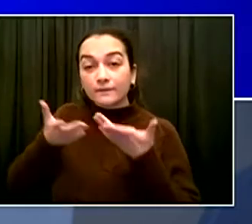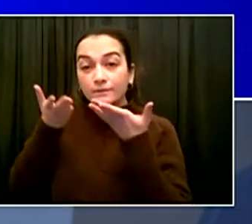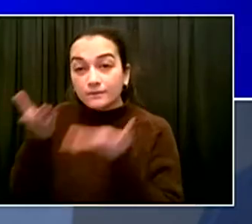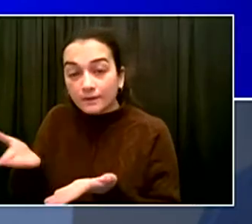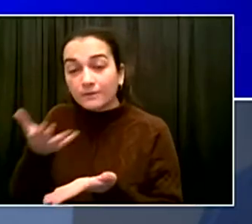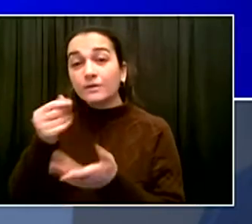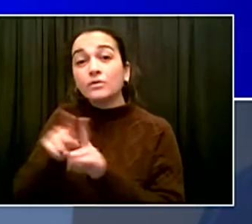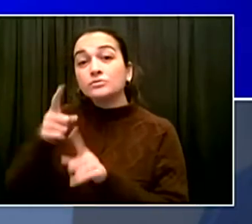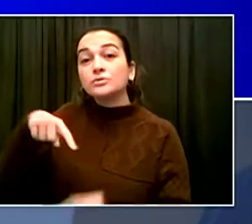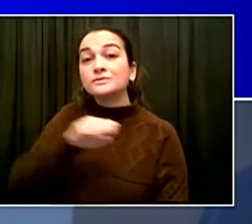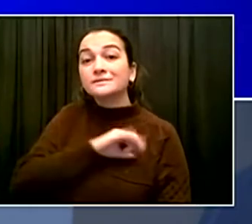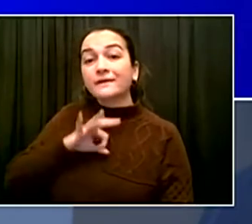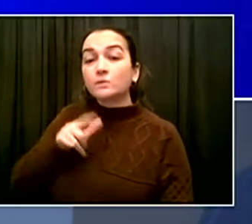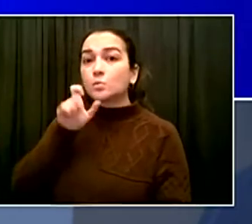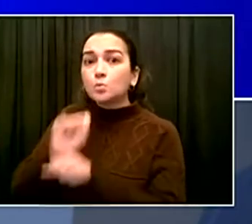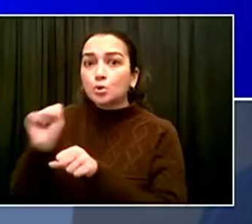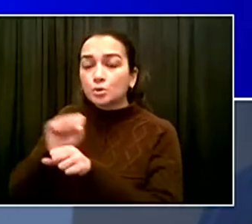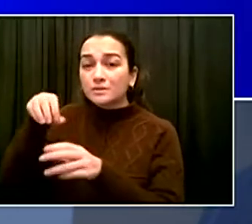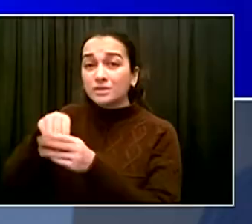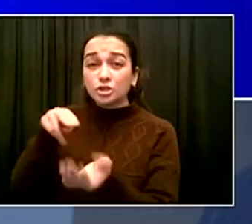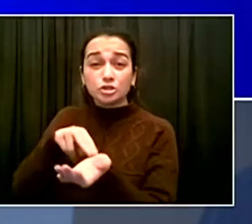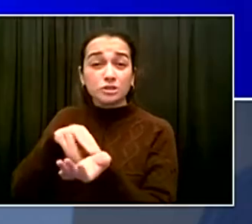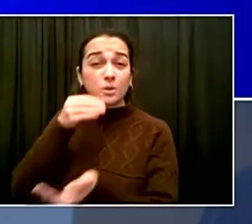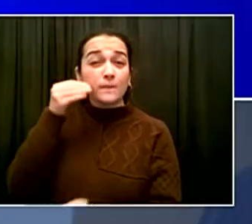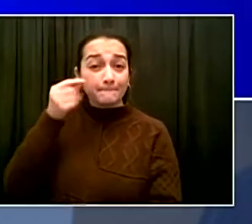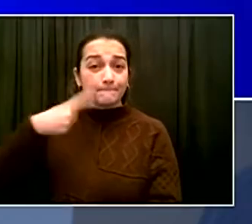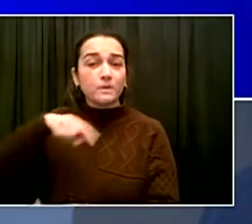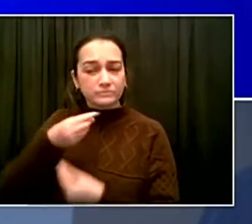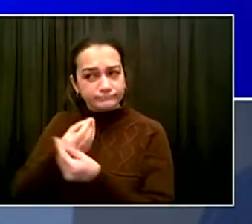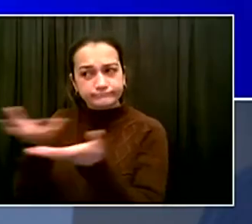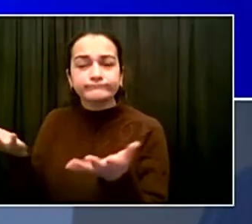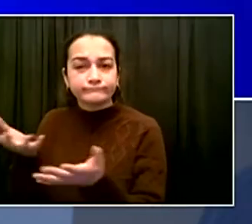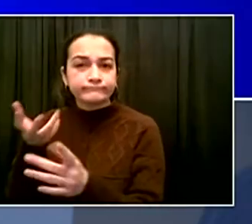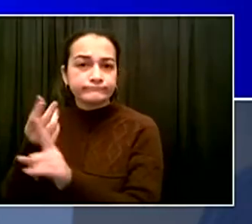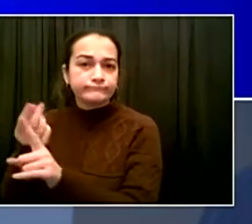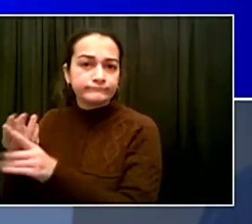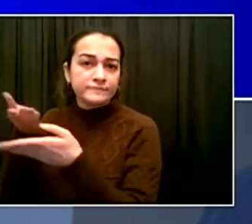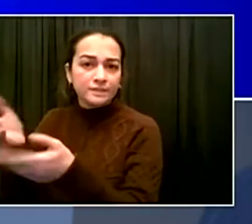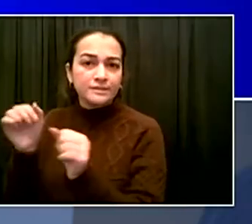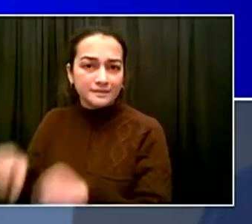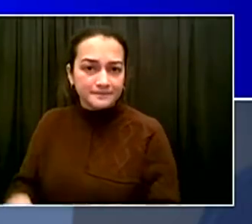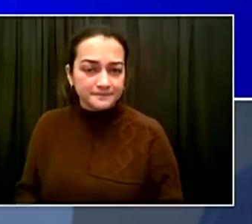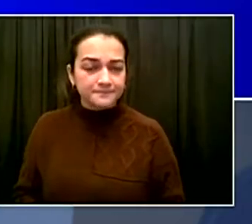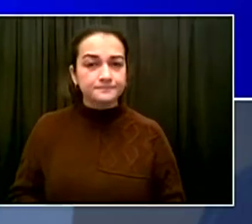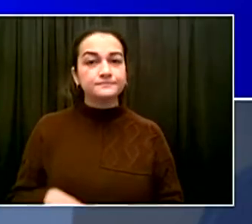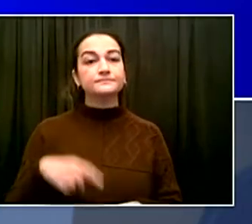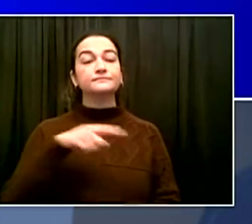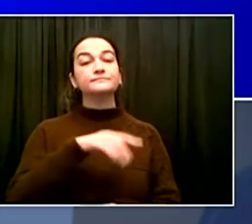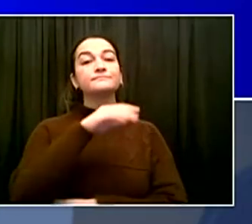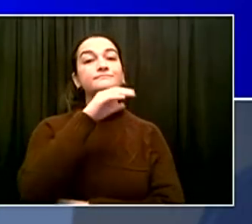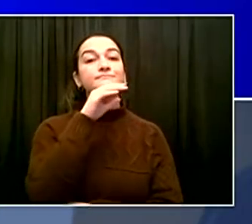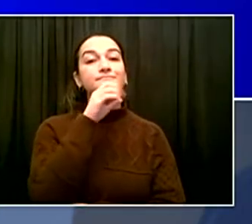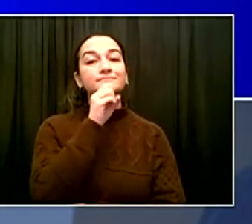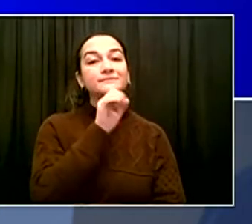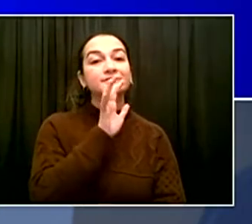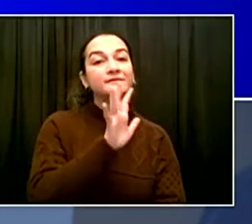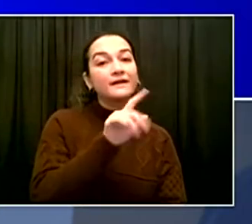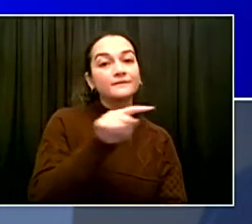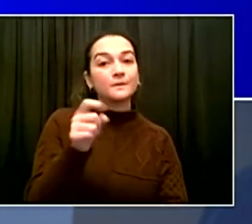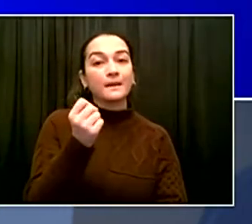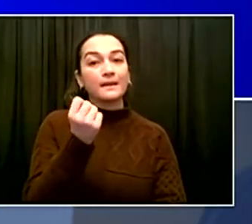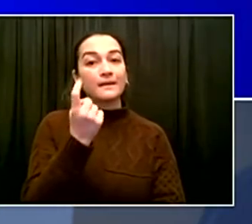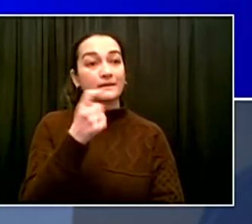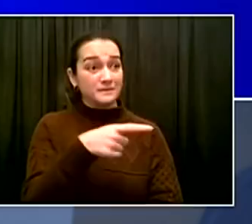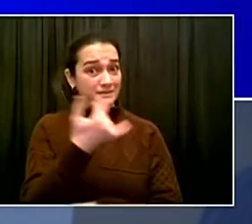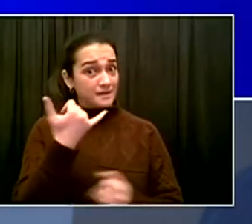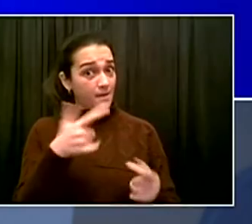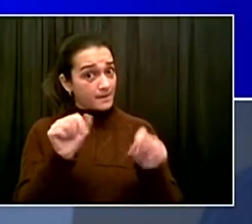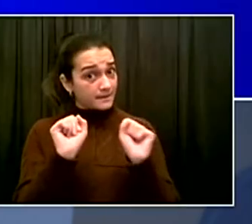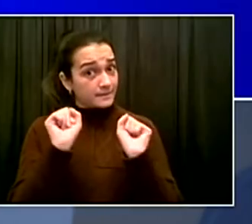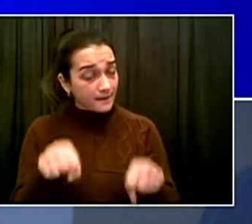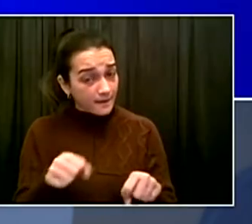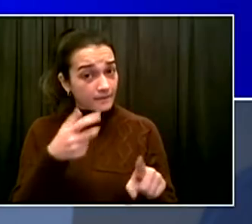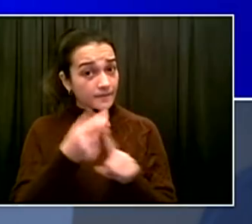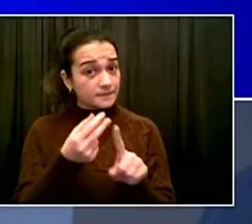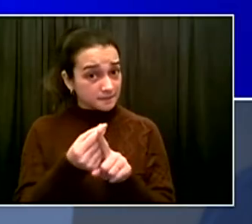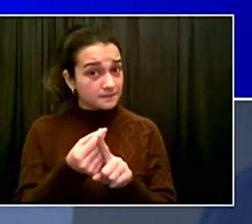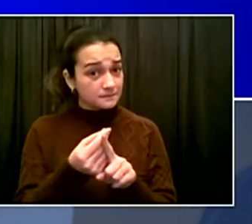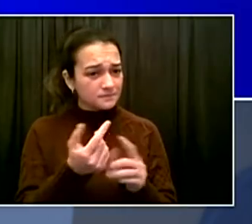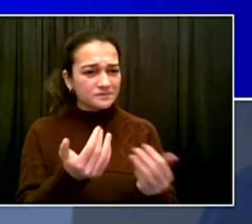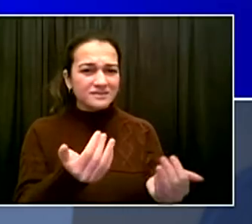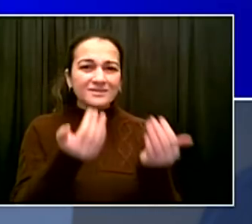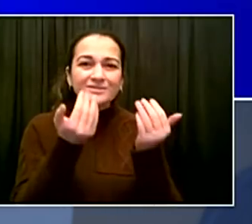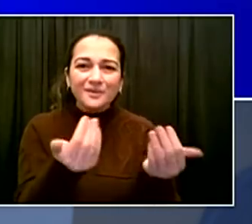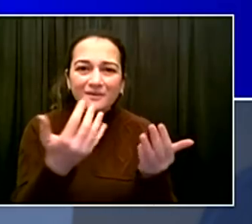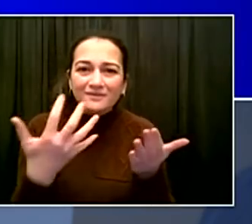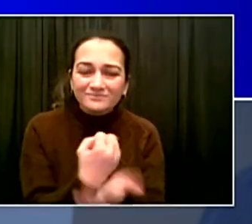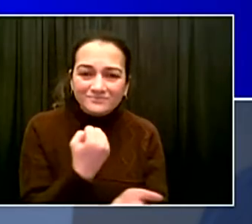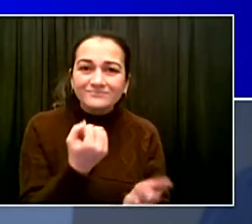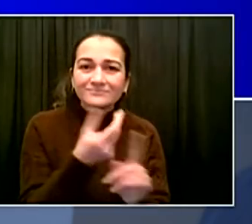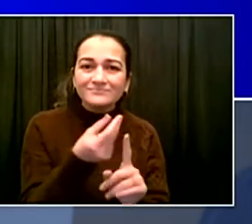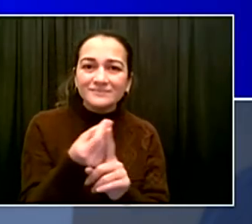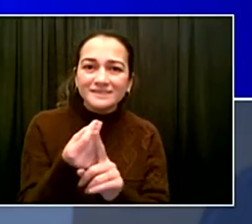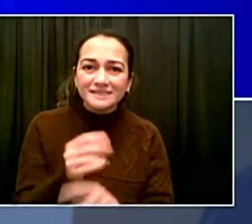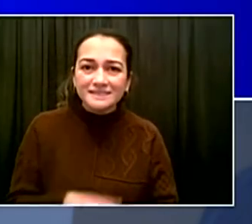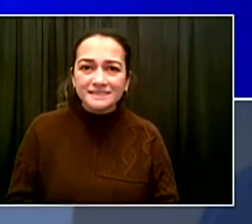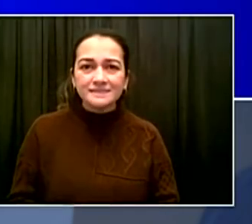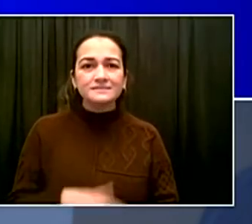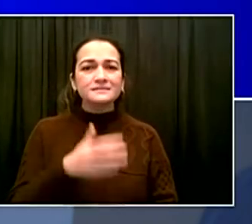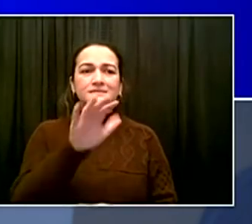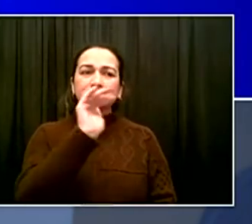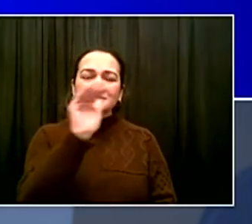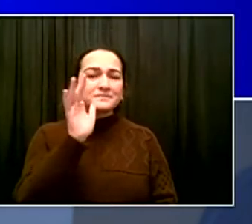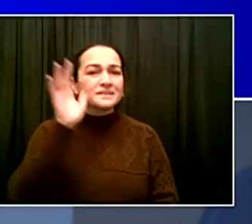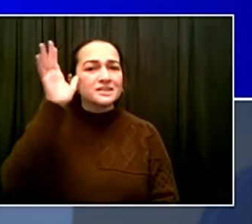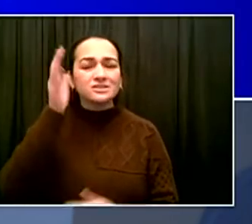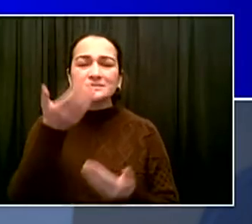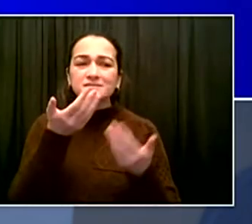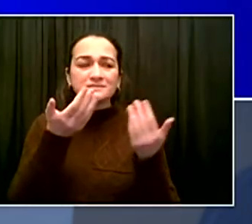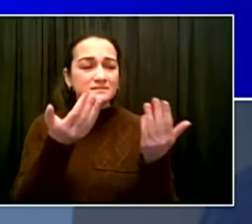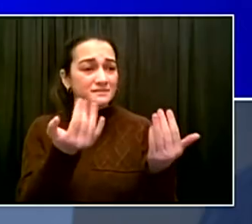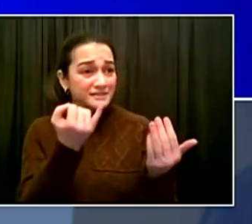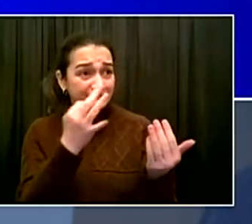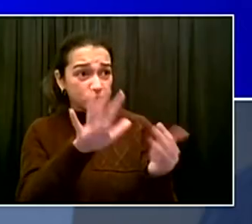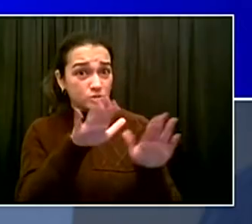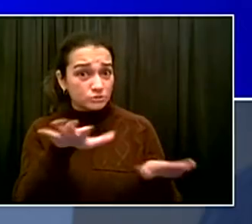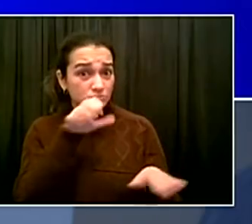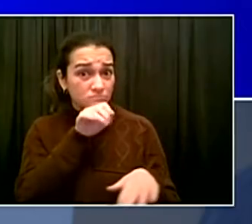THE 5 TO 11-YEAR-OLDS, WE HAVE